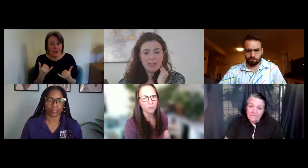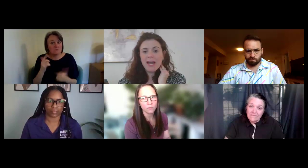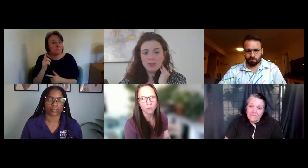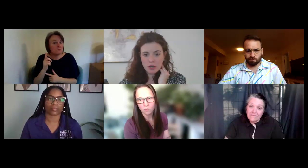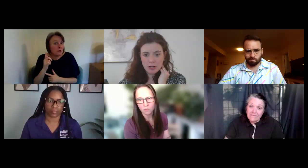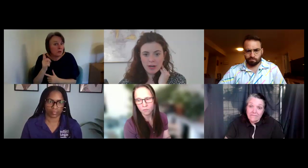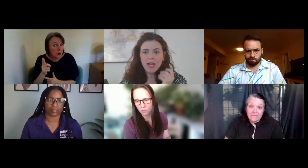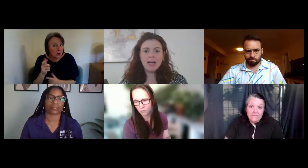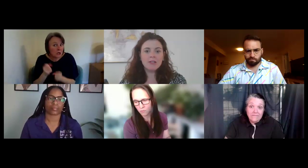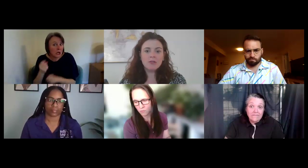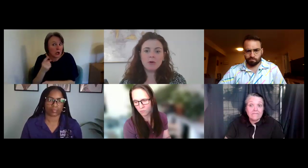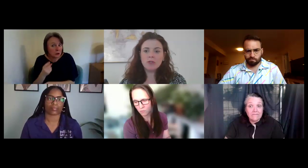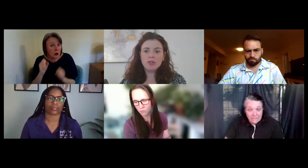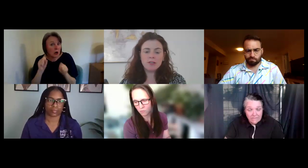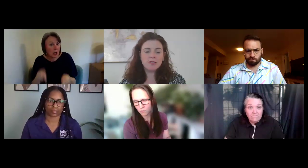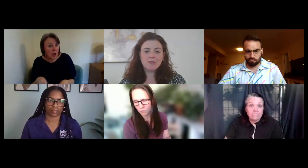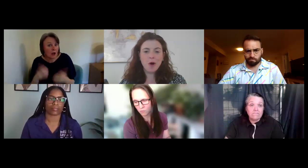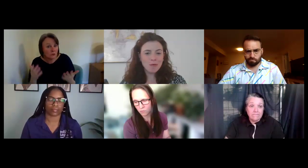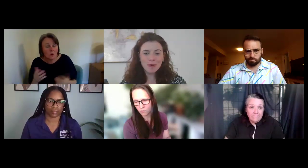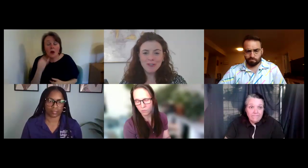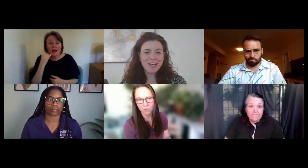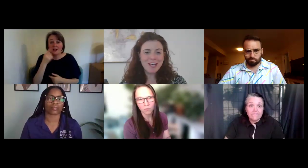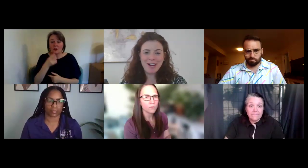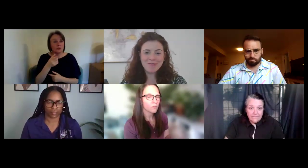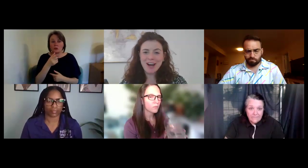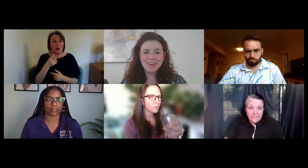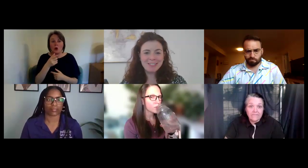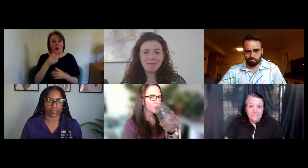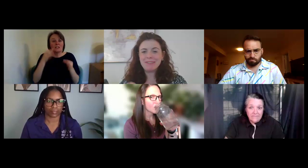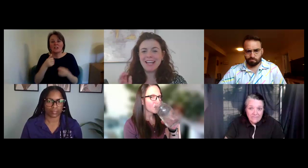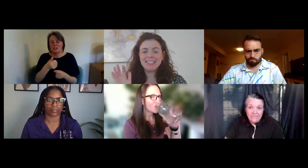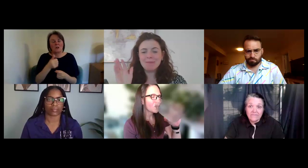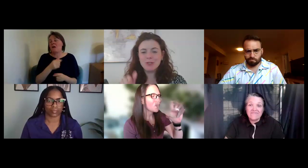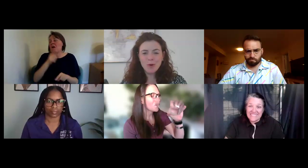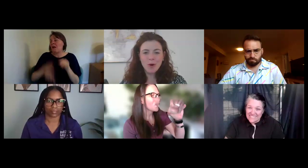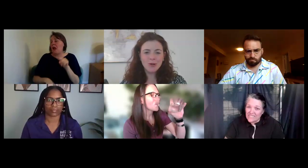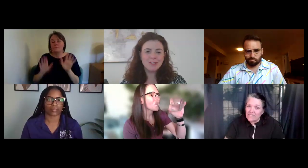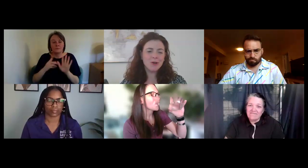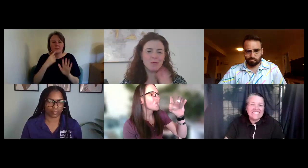be next year, and so just don't rule yourself out. We always -- people tell us I'm too old or you